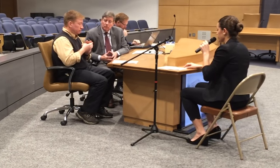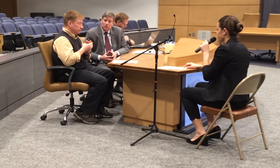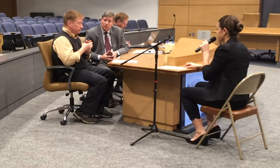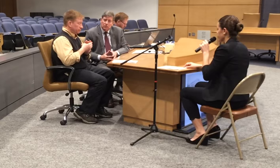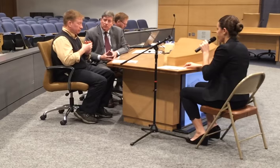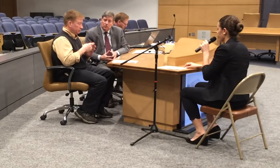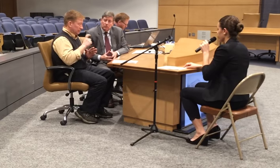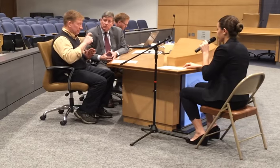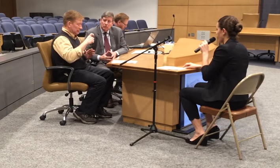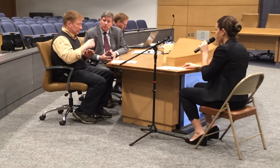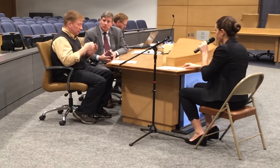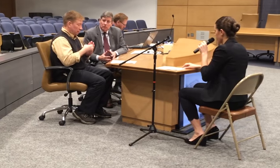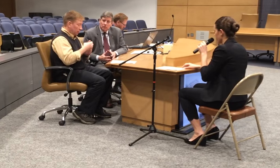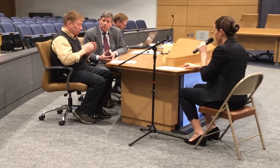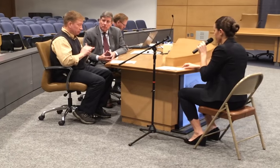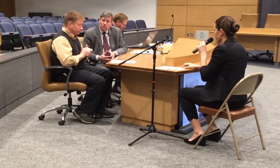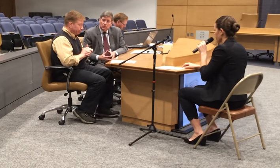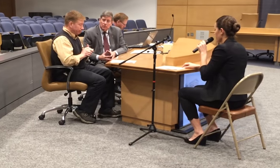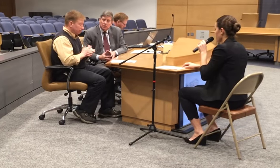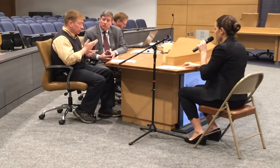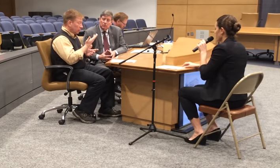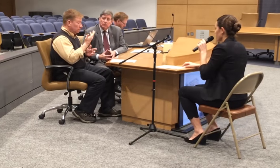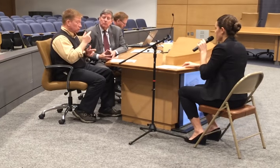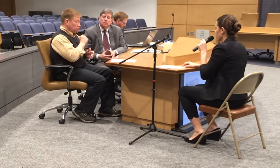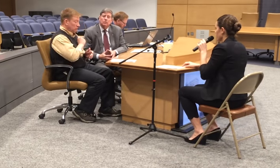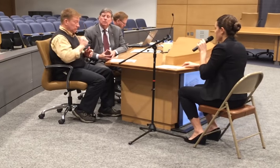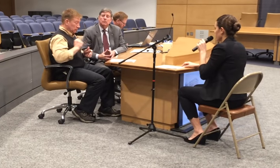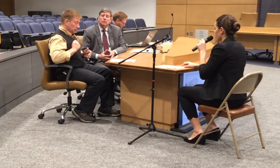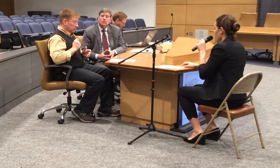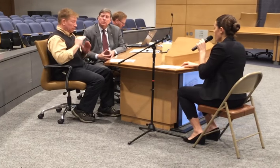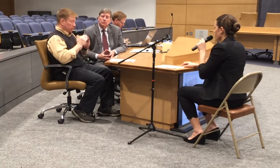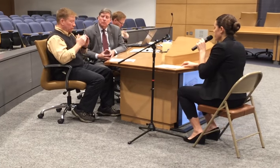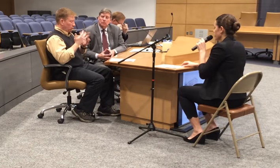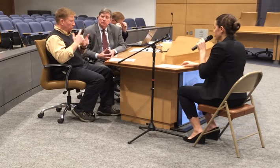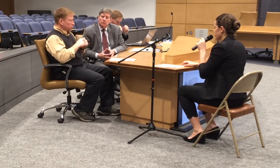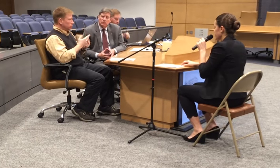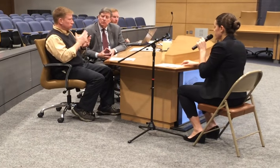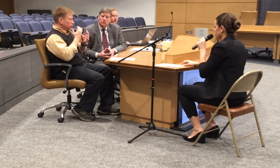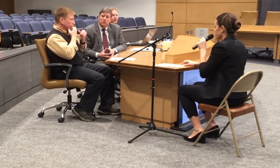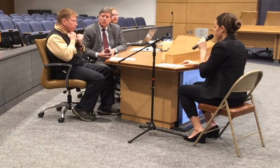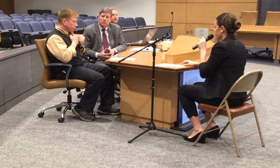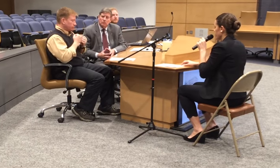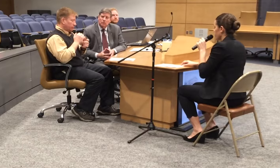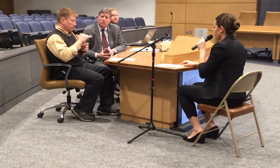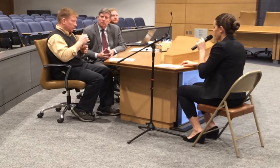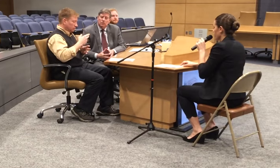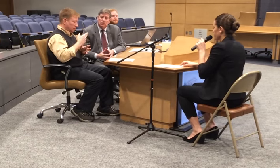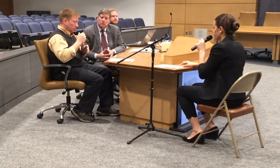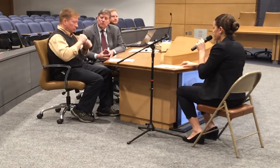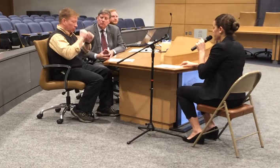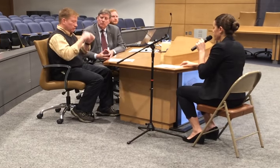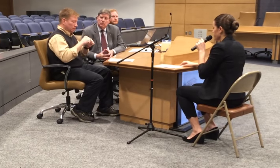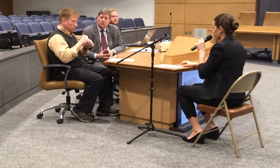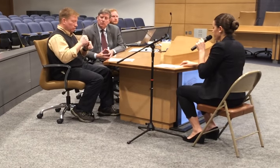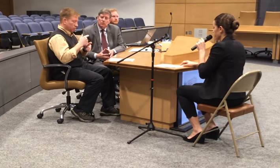The Trustees and community want to preserve this